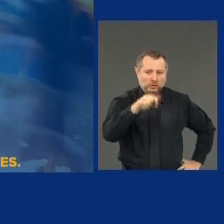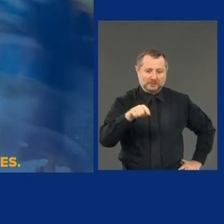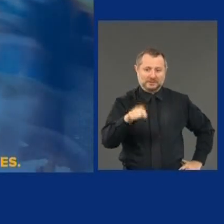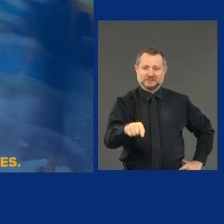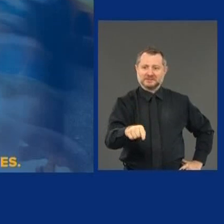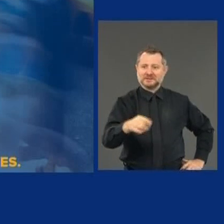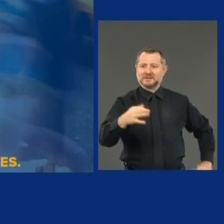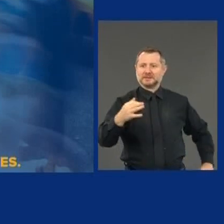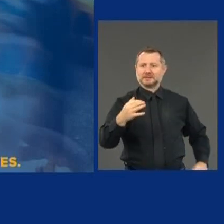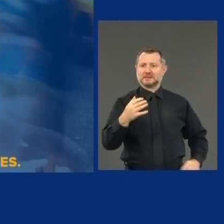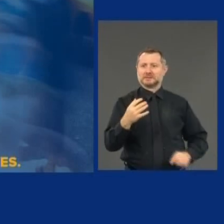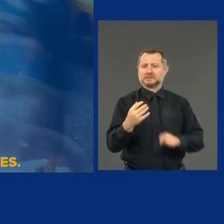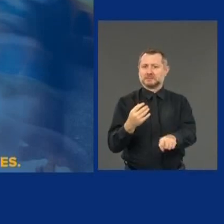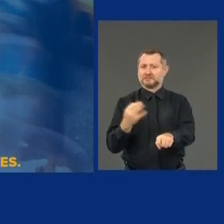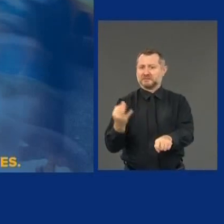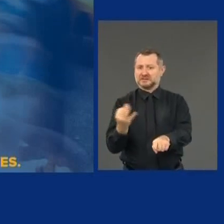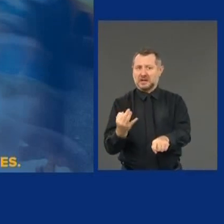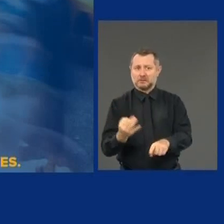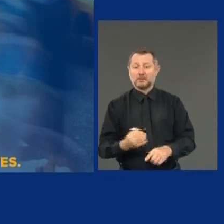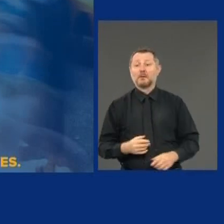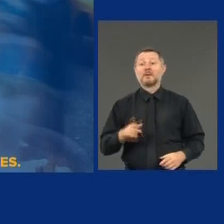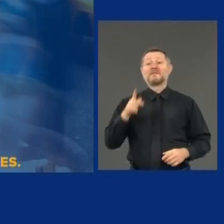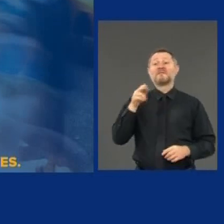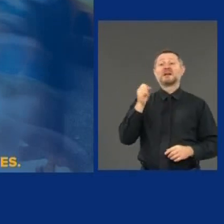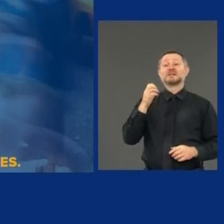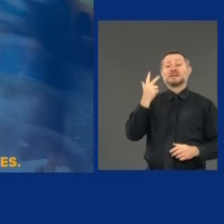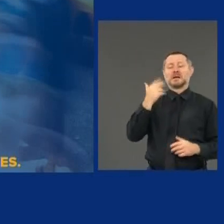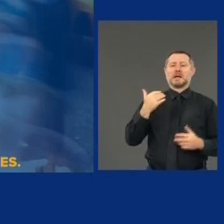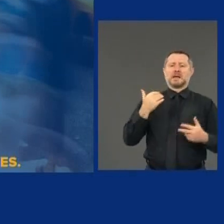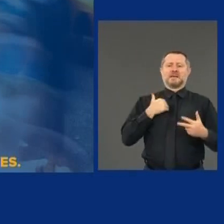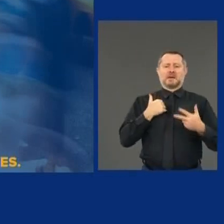REGIONS WILL ENTER PHASE THREE TOMORROW, FRIDAY.